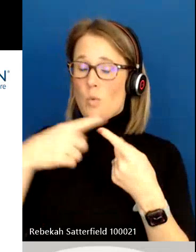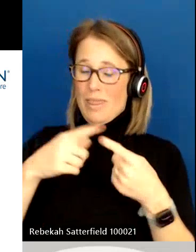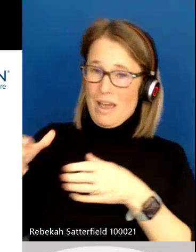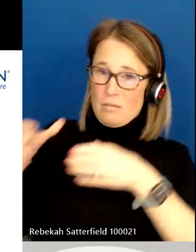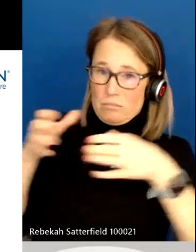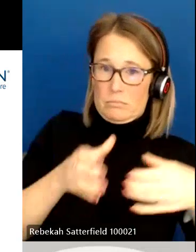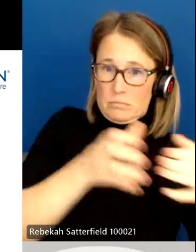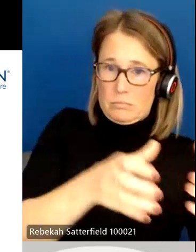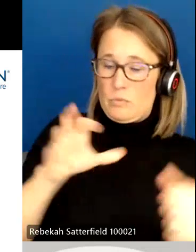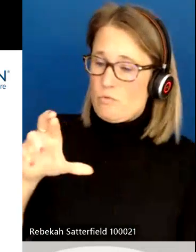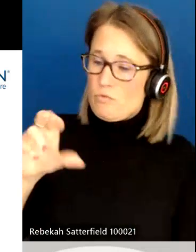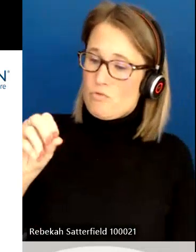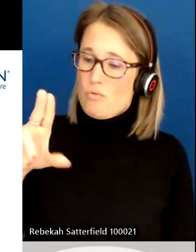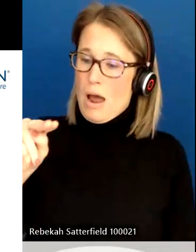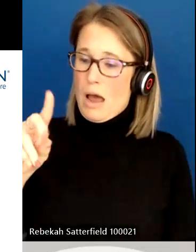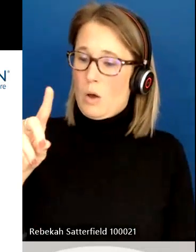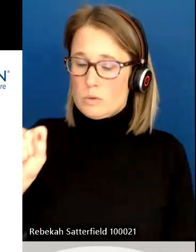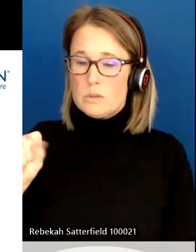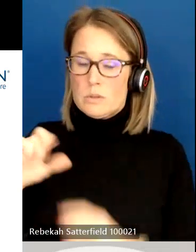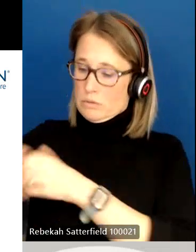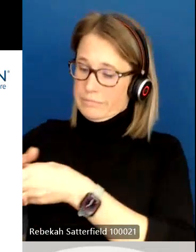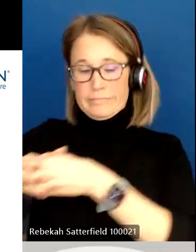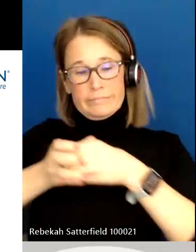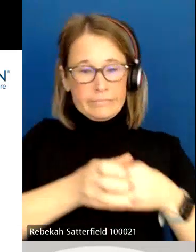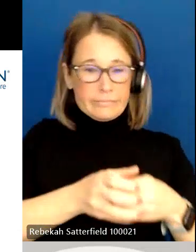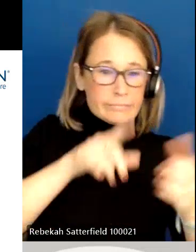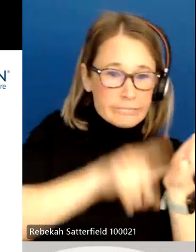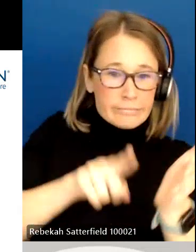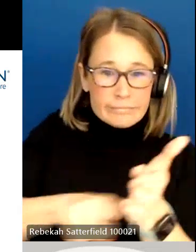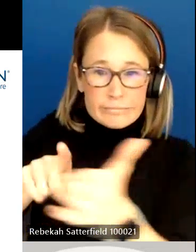do their little rounds and check on patients well they didn't even have to think about it you know